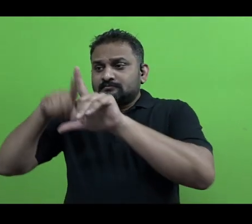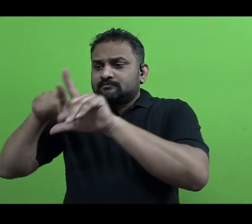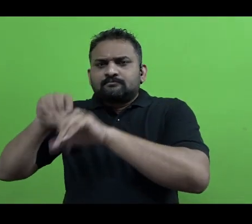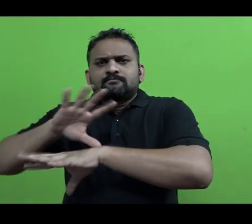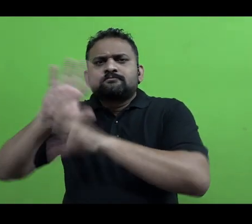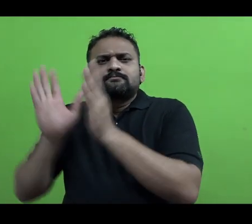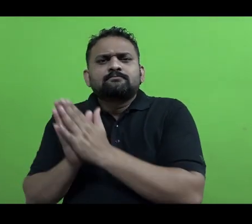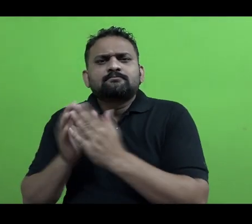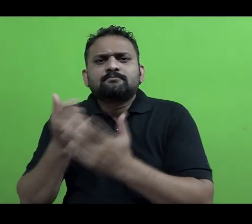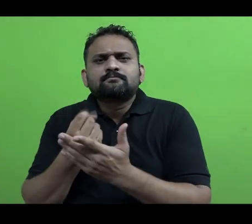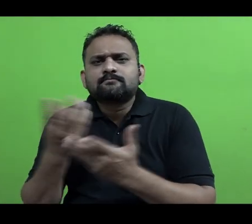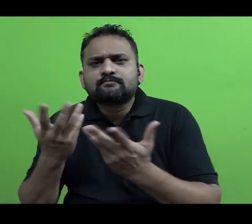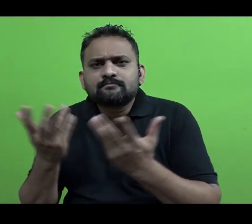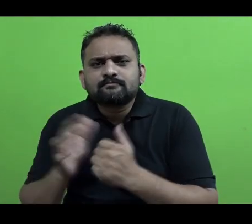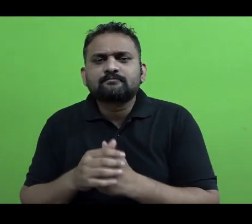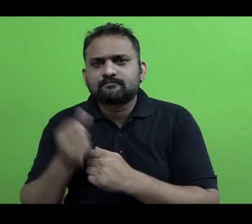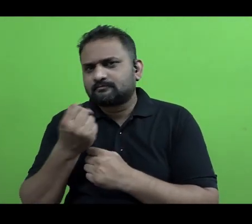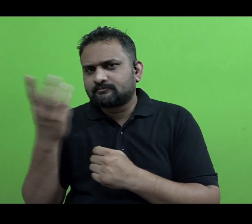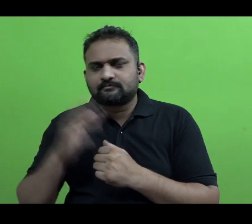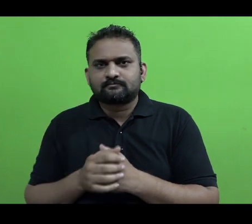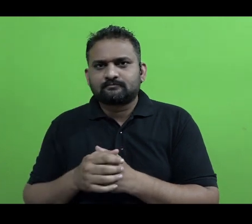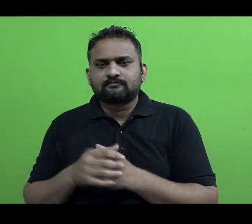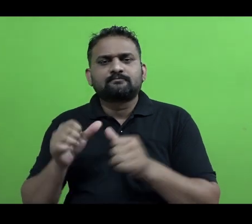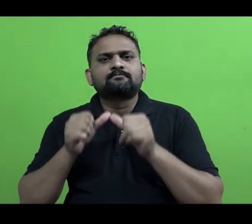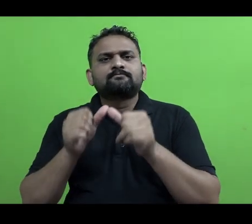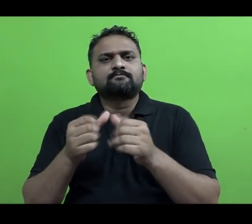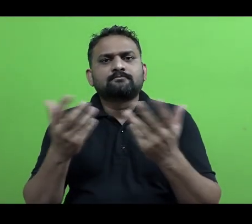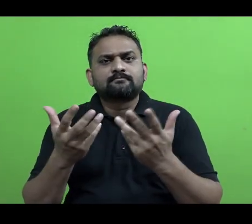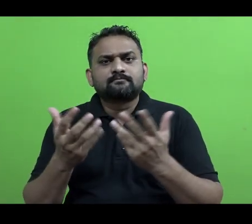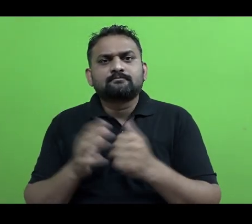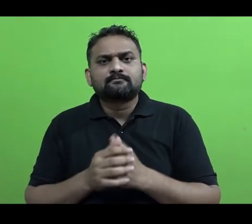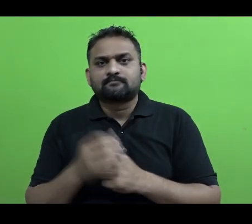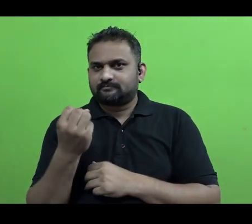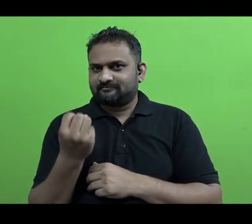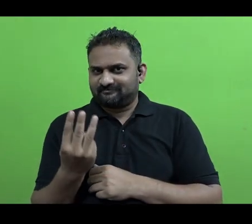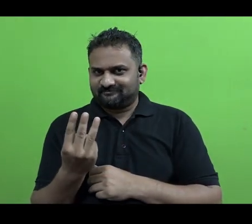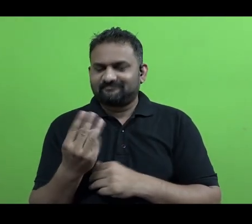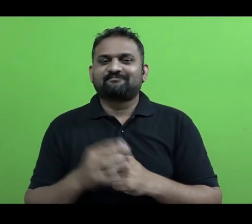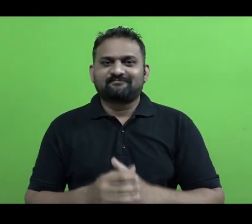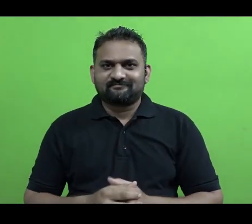Now count the lines all together. The answer is three.